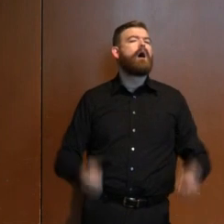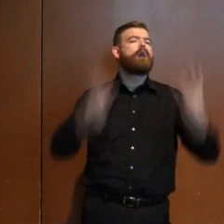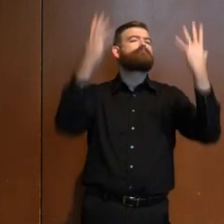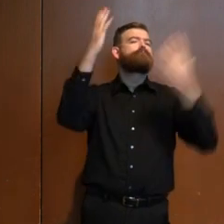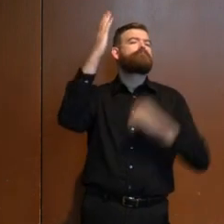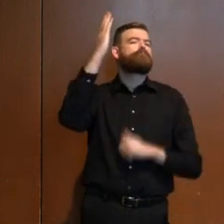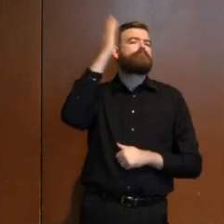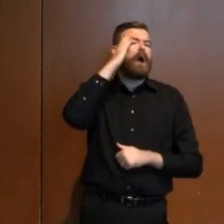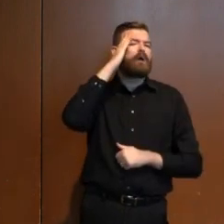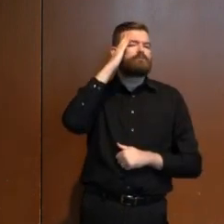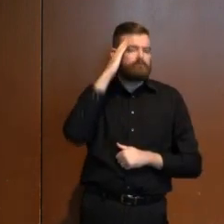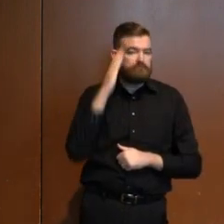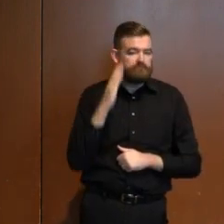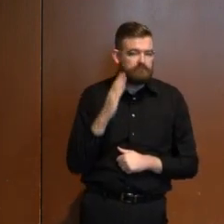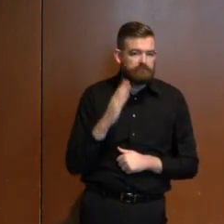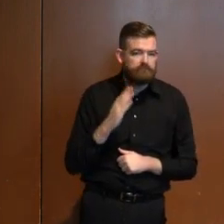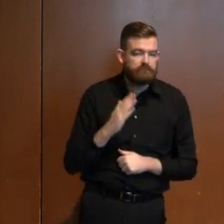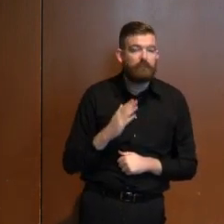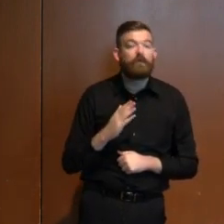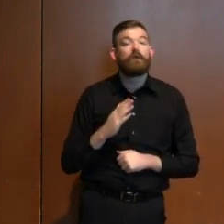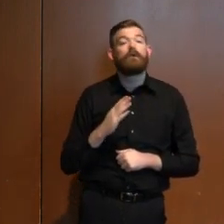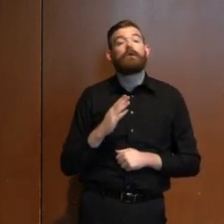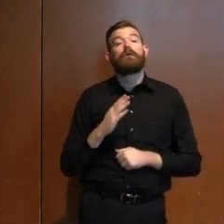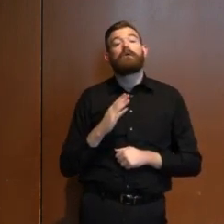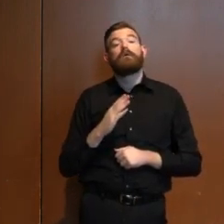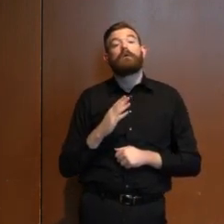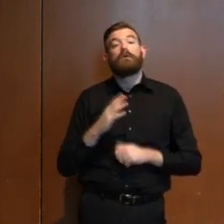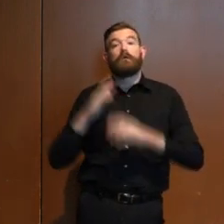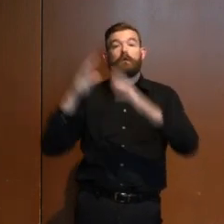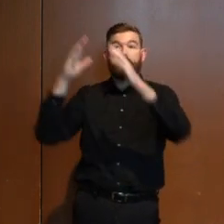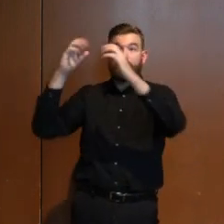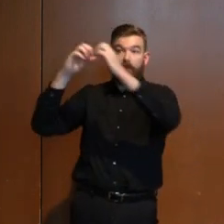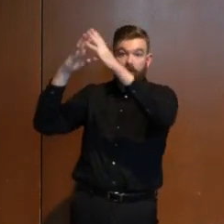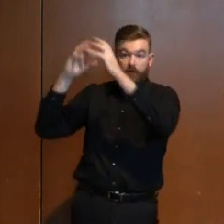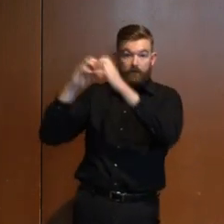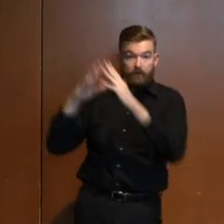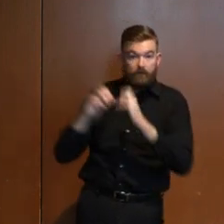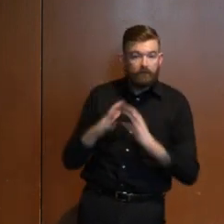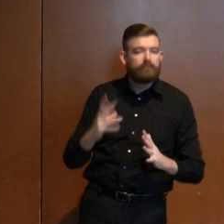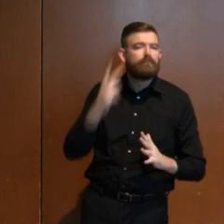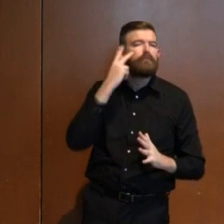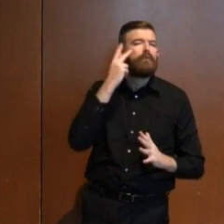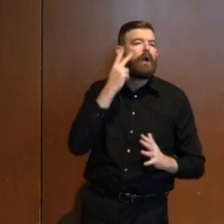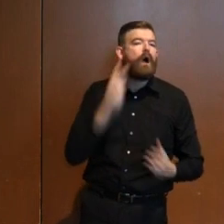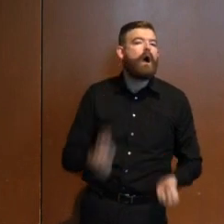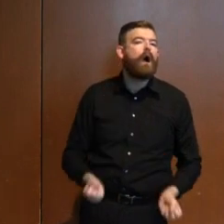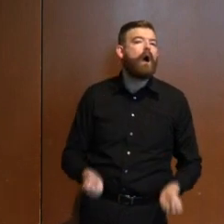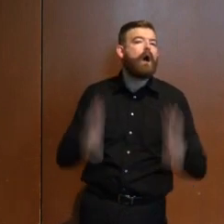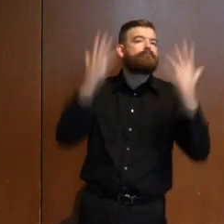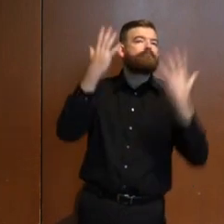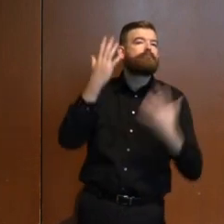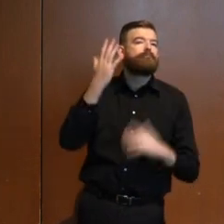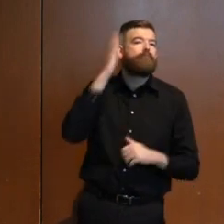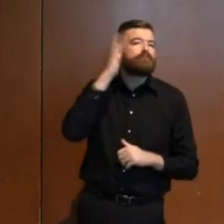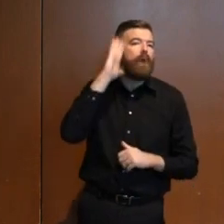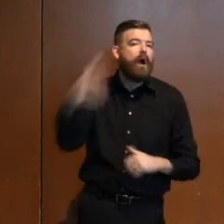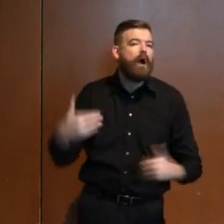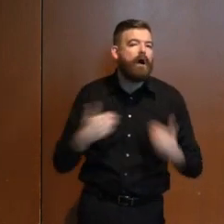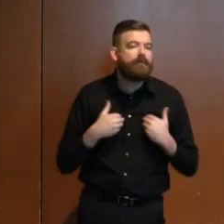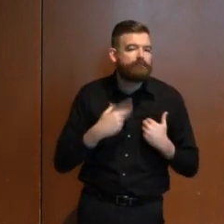IN TERMS OF THE BEDS AND TOTALS IN THE BEDS IN ALL OF THIS,